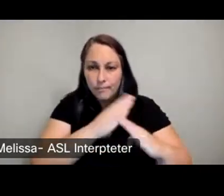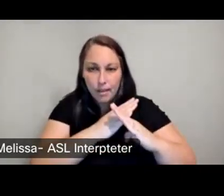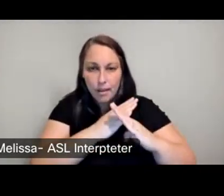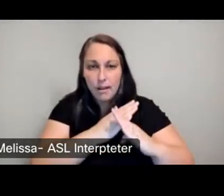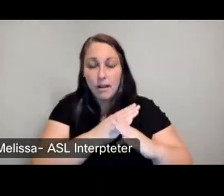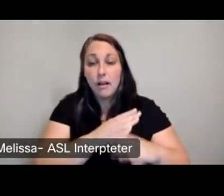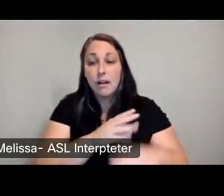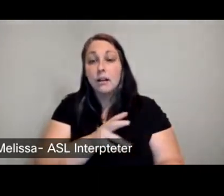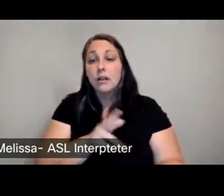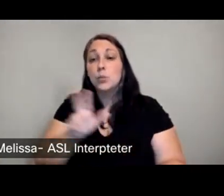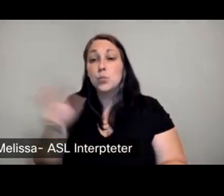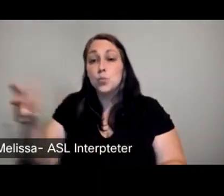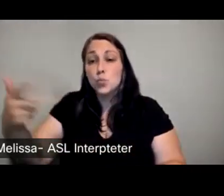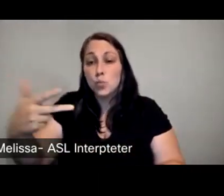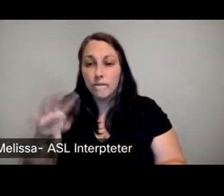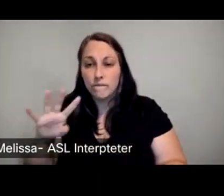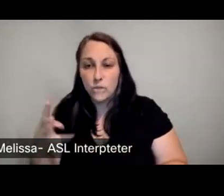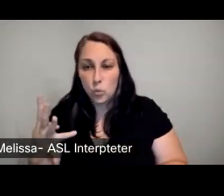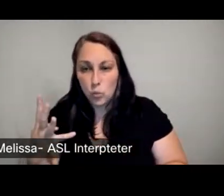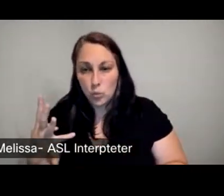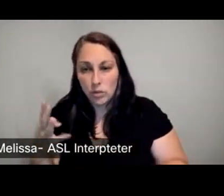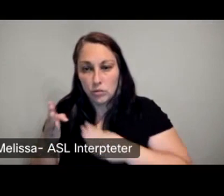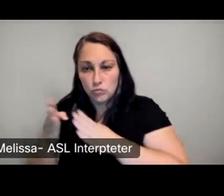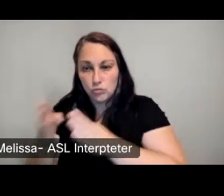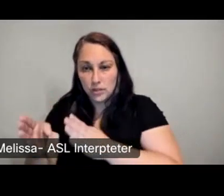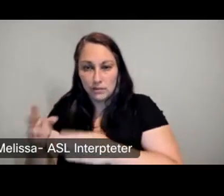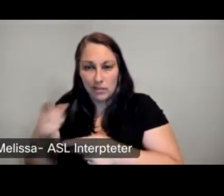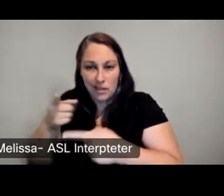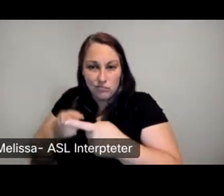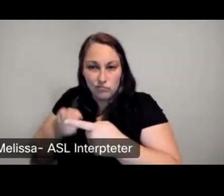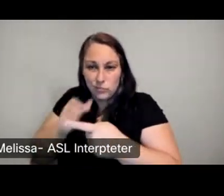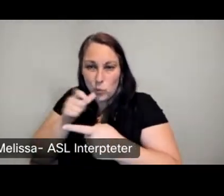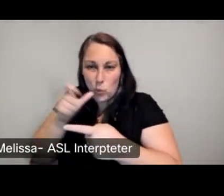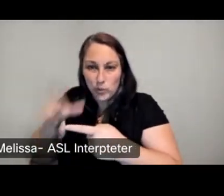hopefully there's not a car on that corner where we have to go down to the next street or several